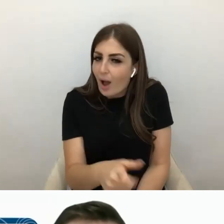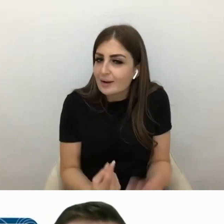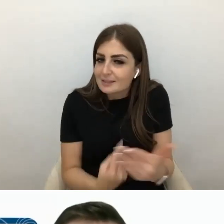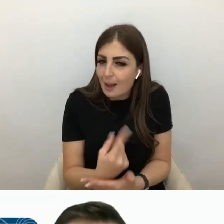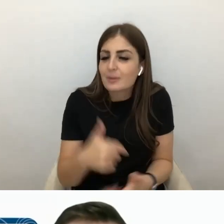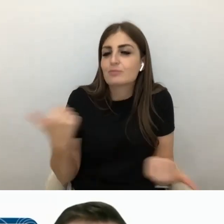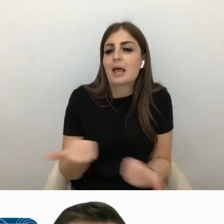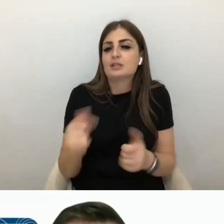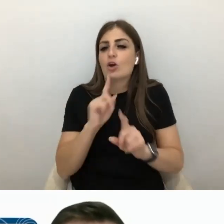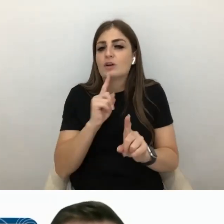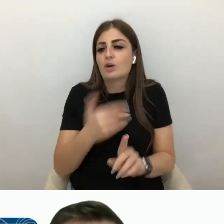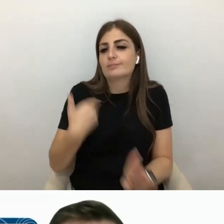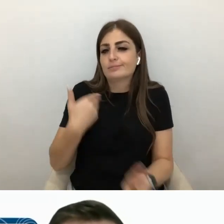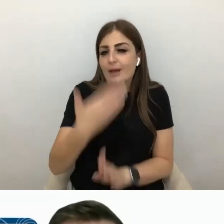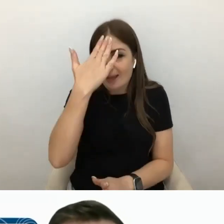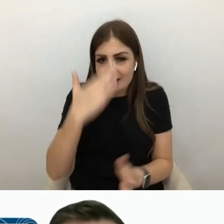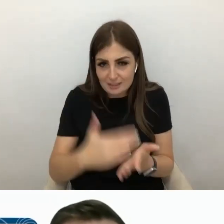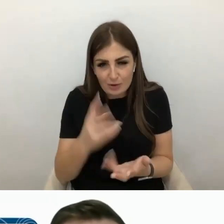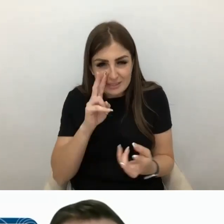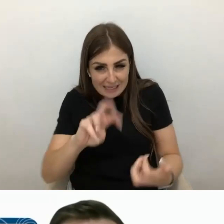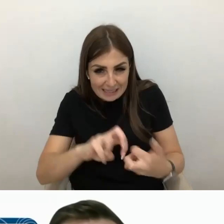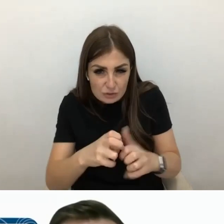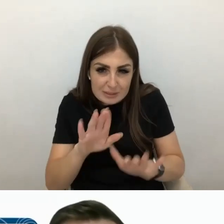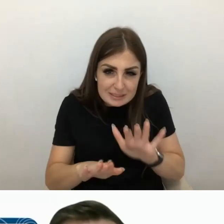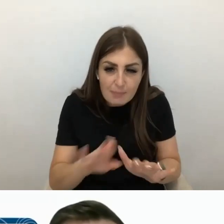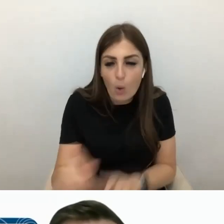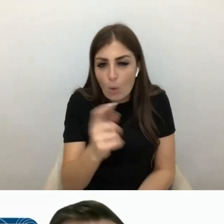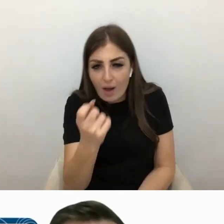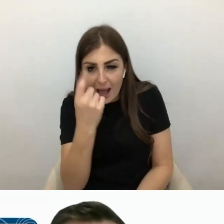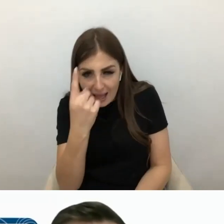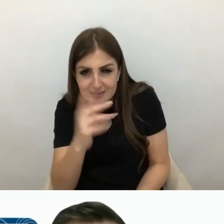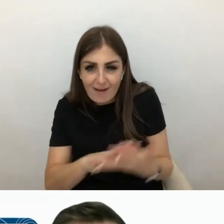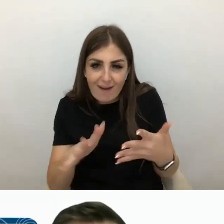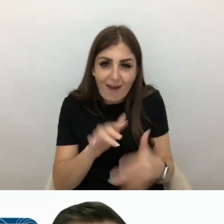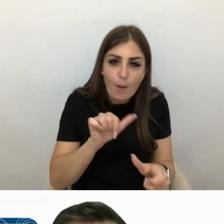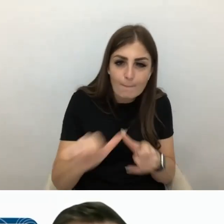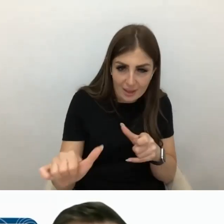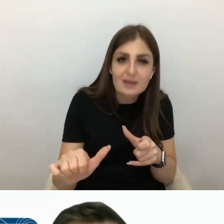They will have seen these issues before, they will understand how best to answer it or how